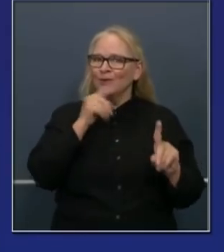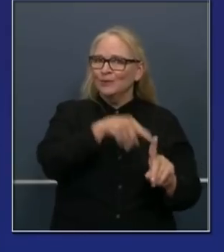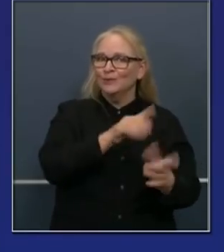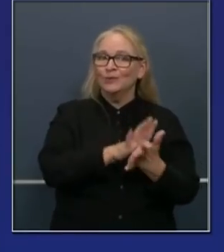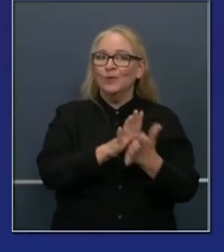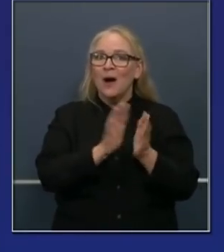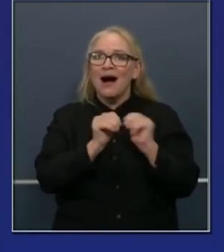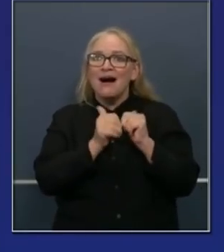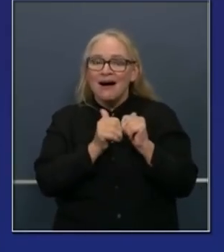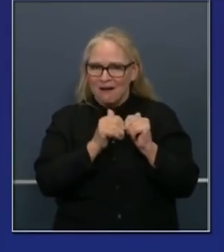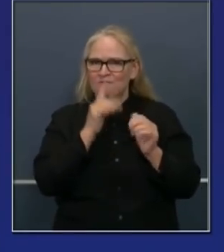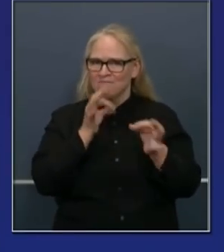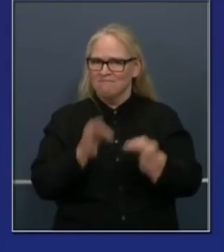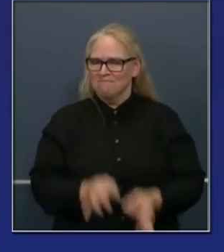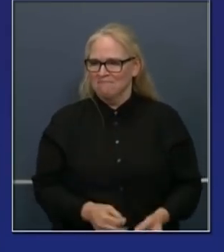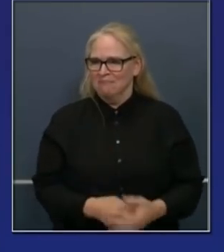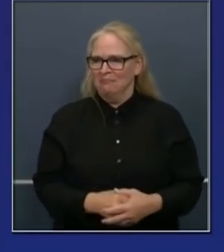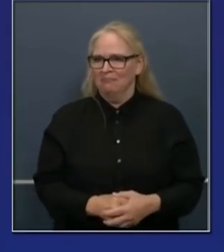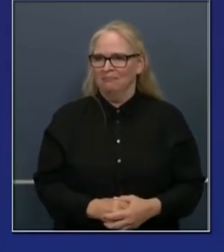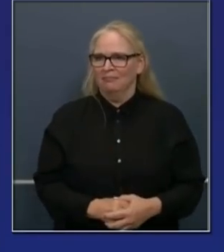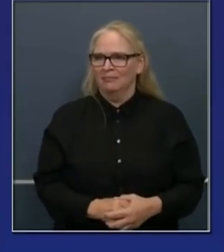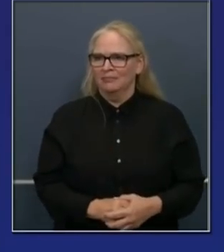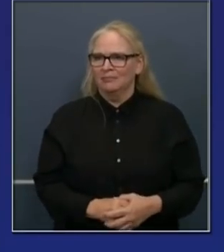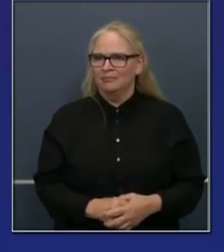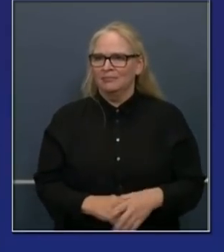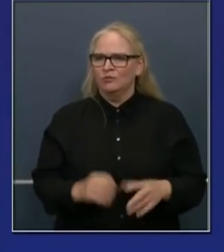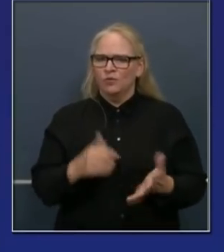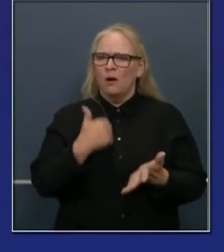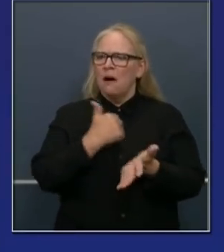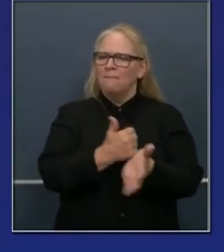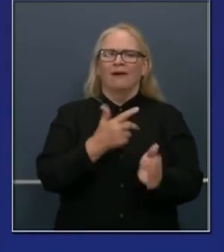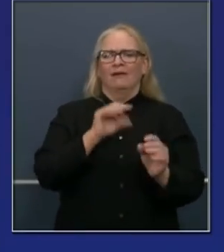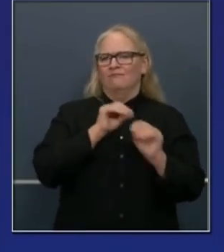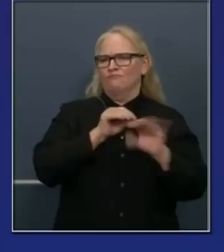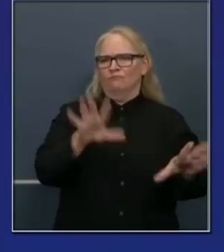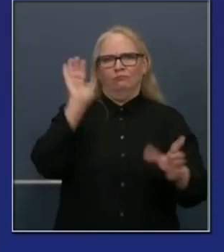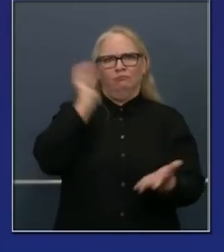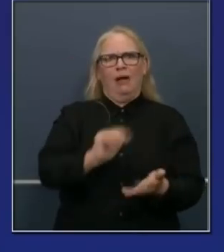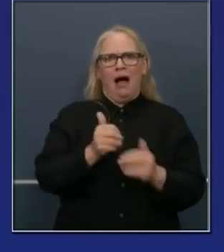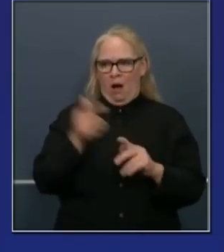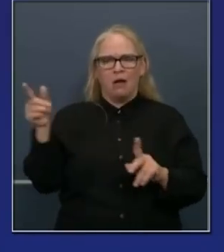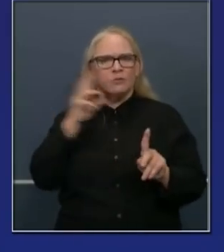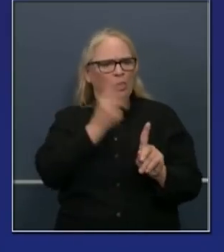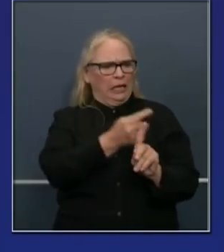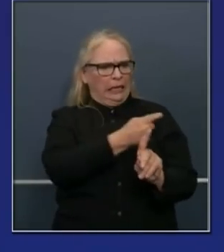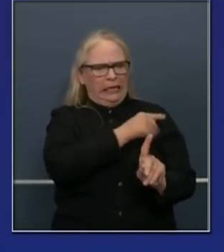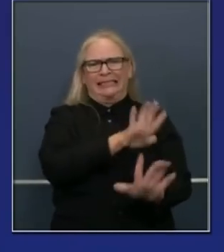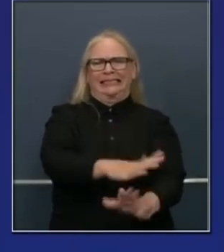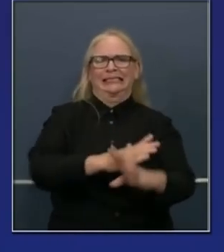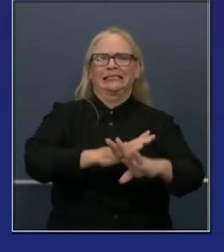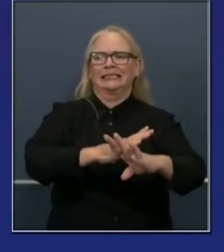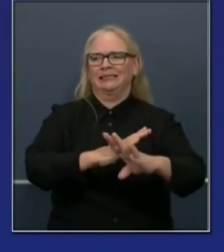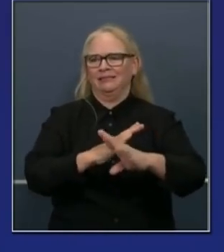TURN OUR CONTACT TRACING WHERE IT'S BEEN VERY EFFECTIVE IN THESE SCHOOL ENVIRONMENTS CAN